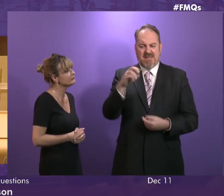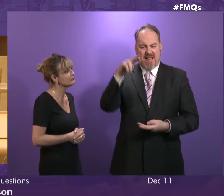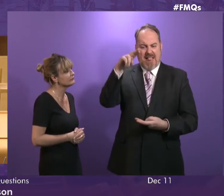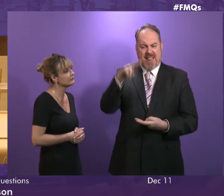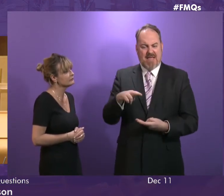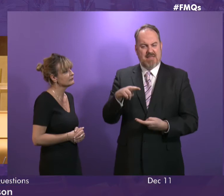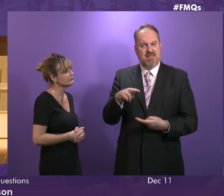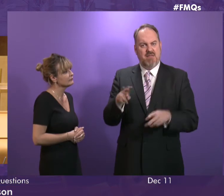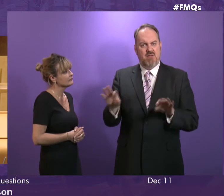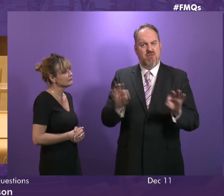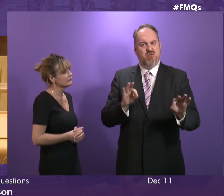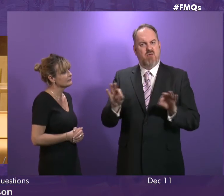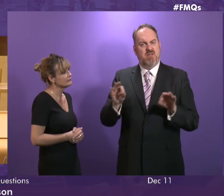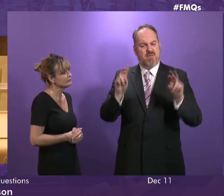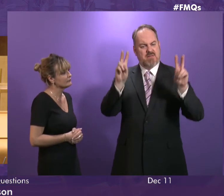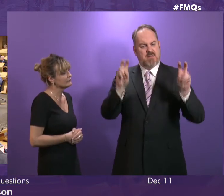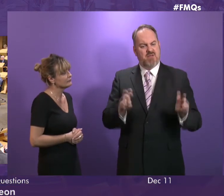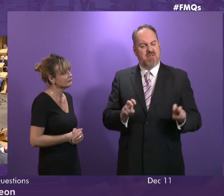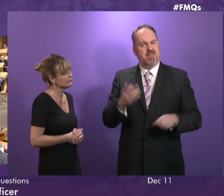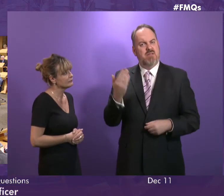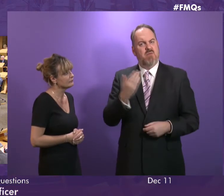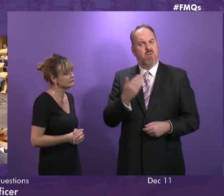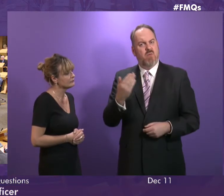schools than those in better-off areas. (S5F-03787)